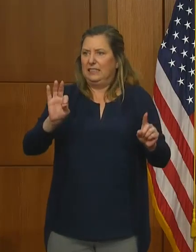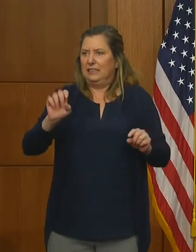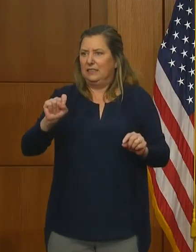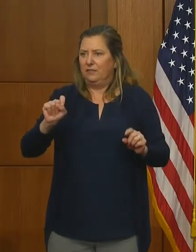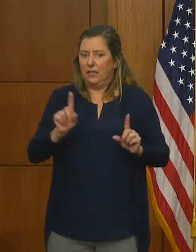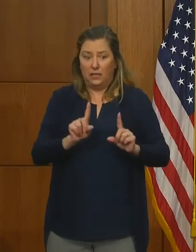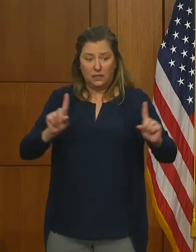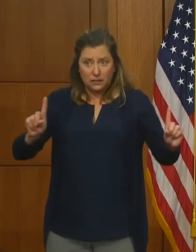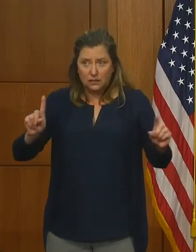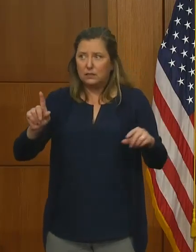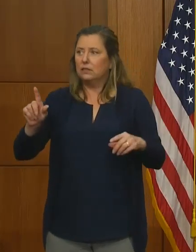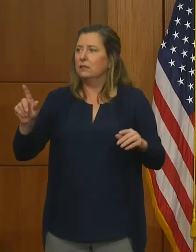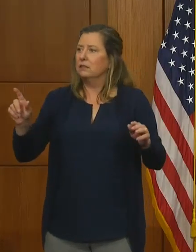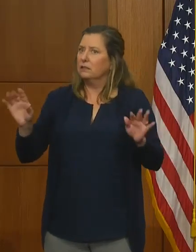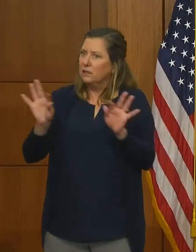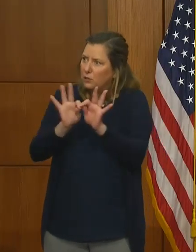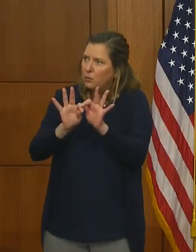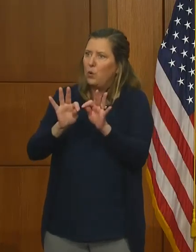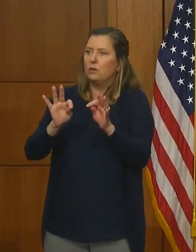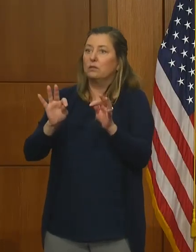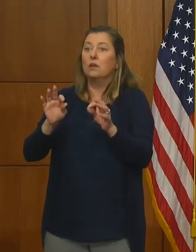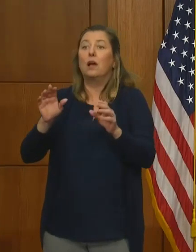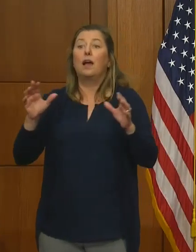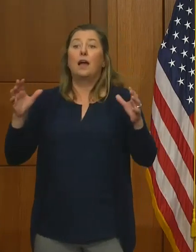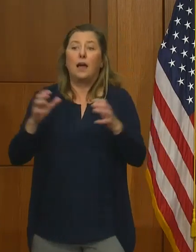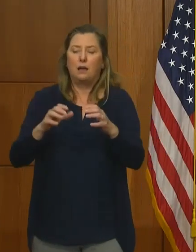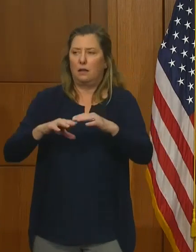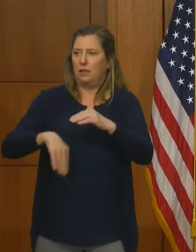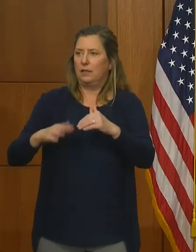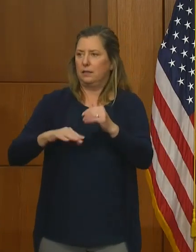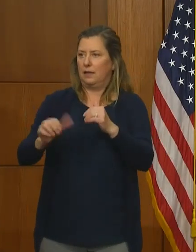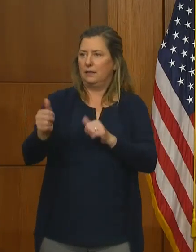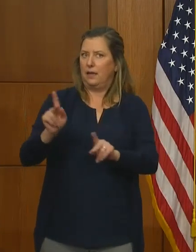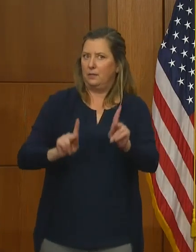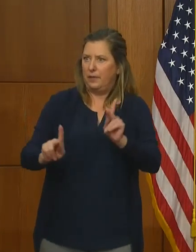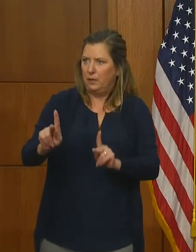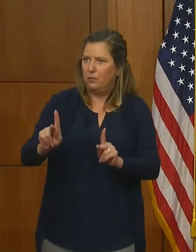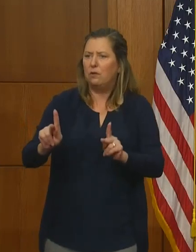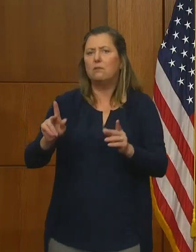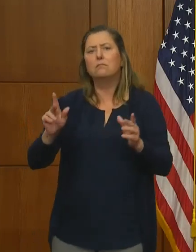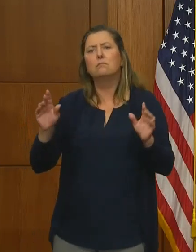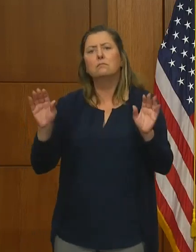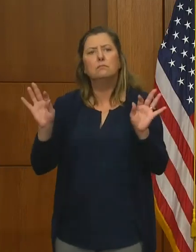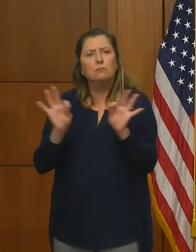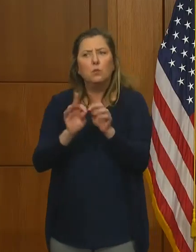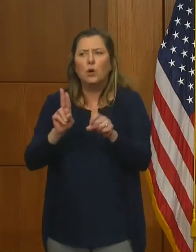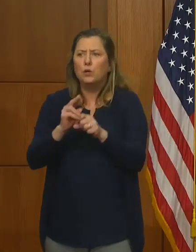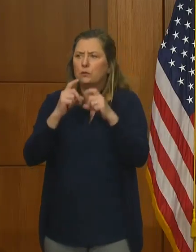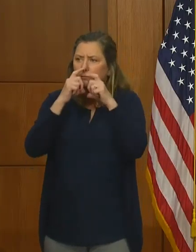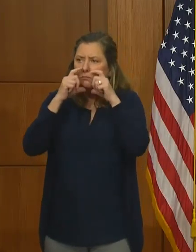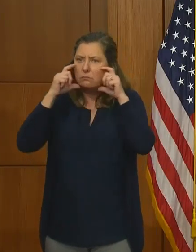YOUR PHYSICAL DISTANCING SIX FEET APART. CONTINUE TO STAY IN